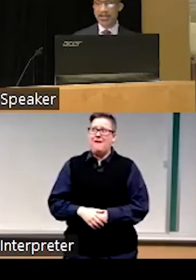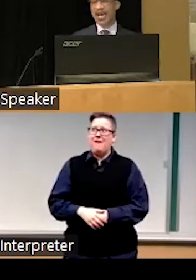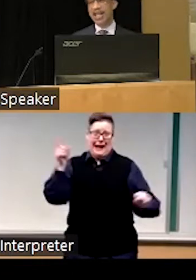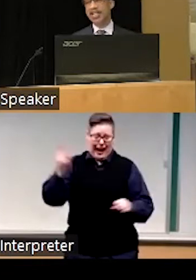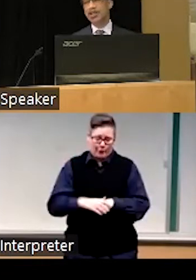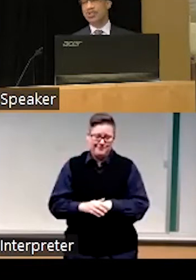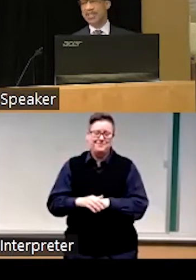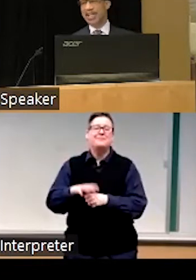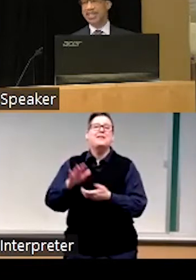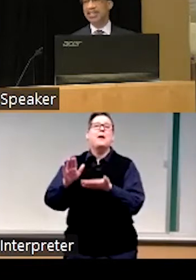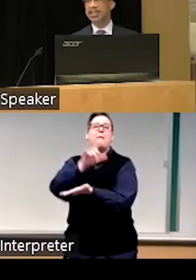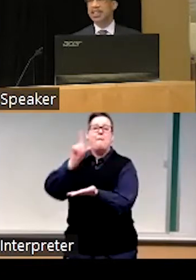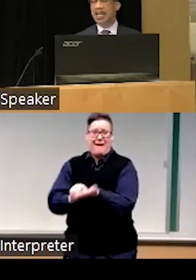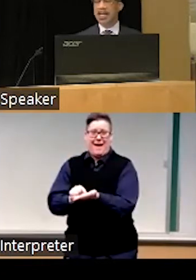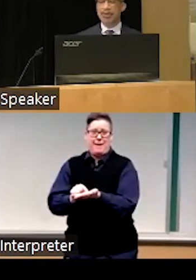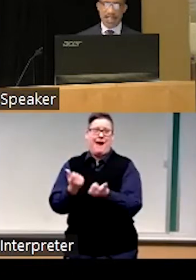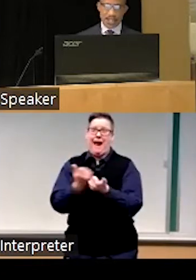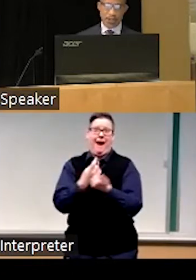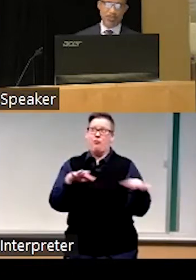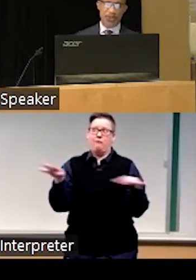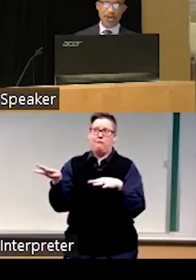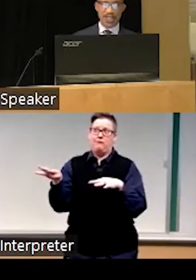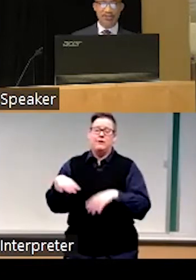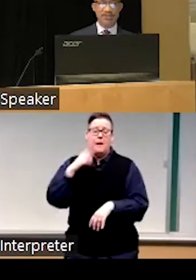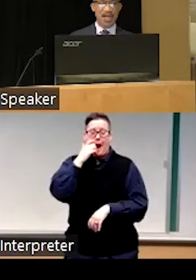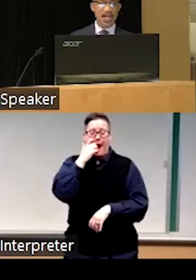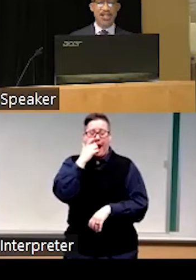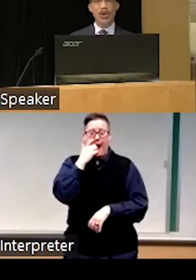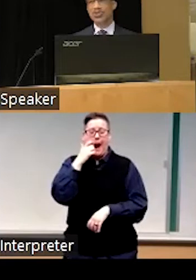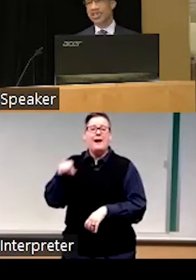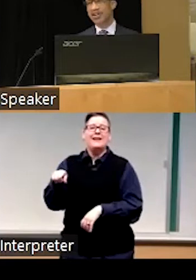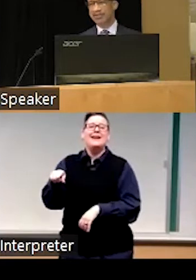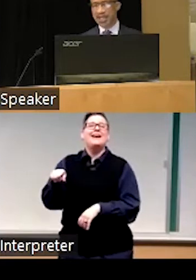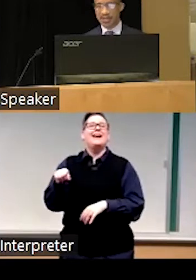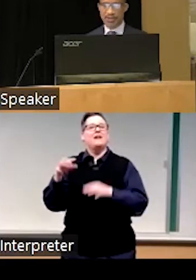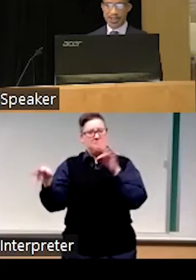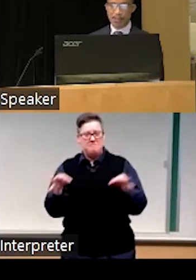um Dr Anthony presented uh his perspective on the notion of recovery